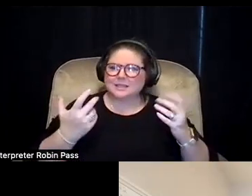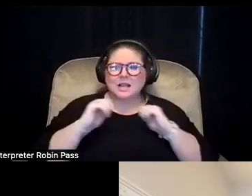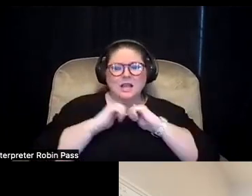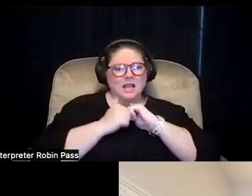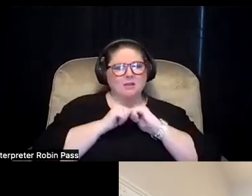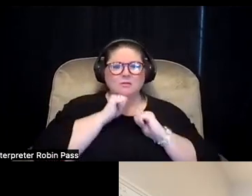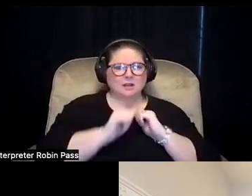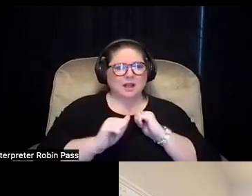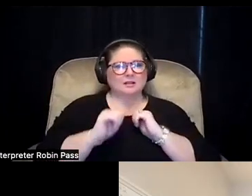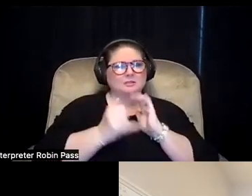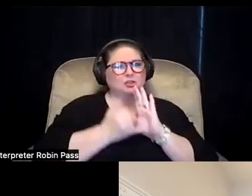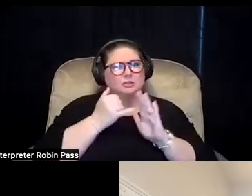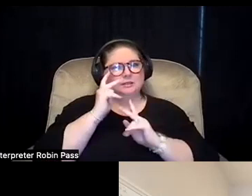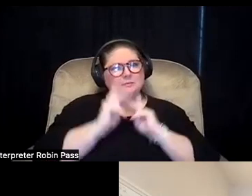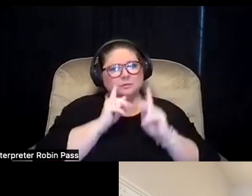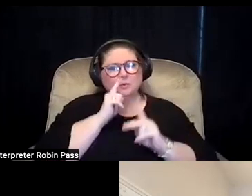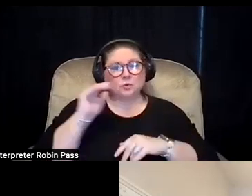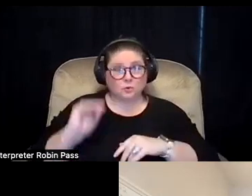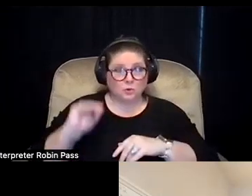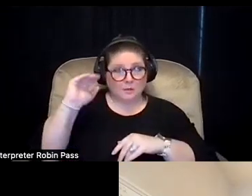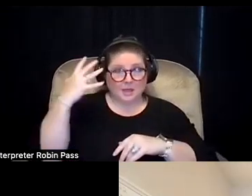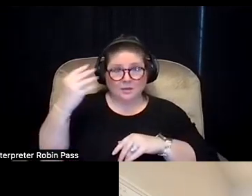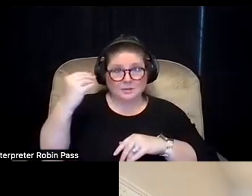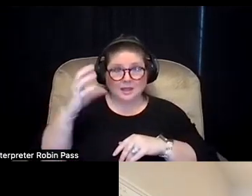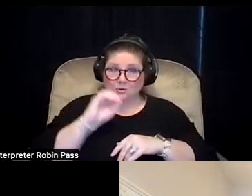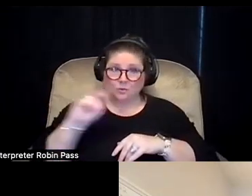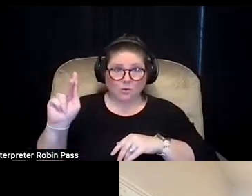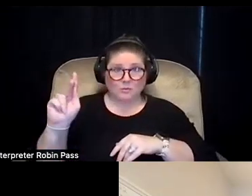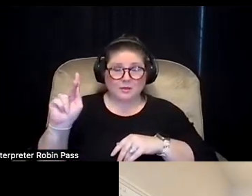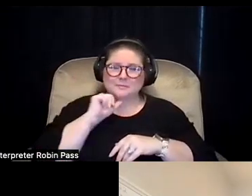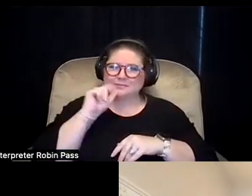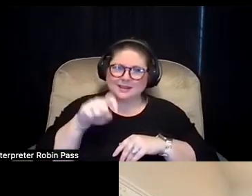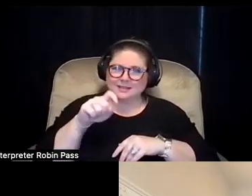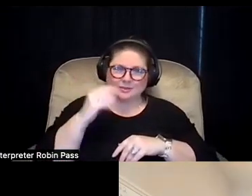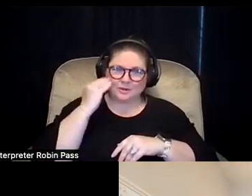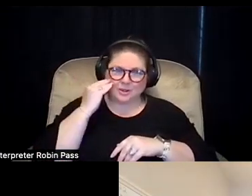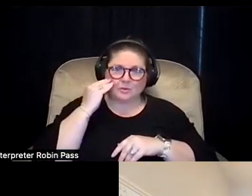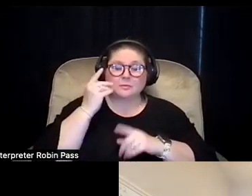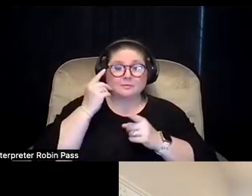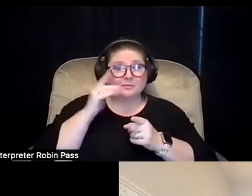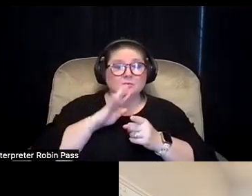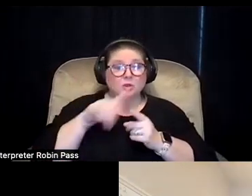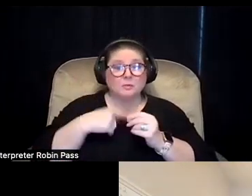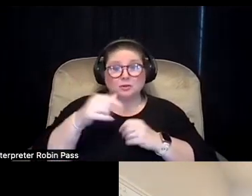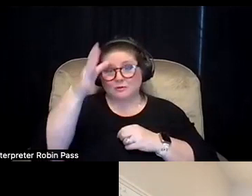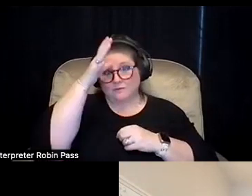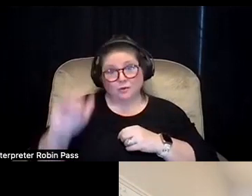just you know people who grew up outside of oklahoma who don't necessarily know these stories akilah you talking about your father growing up there growing up